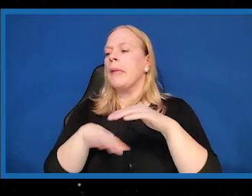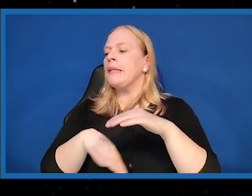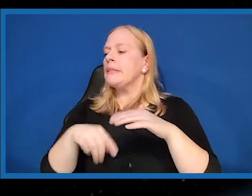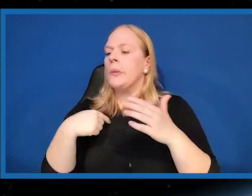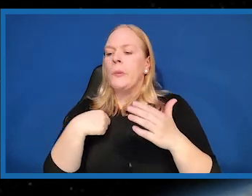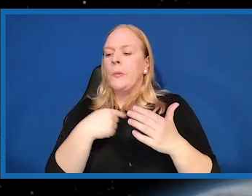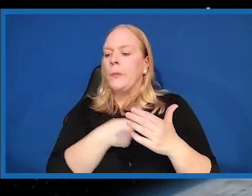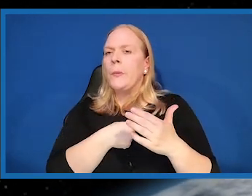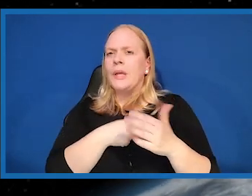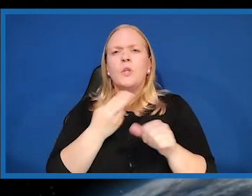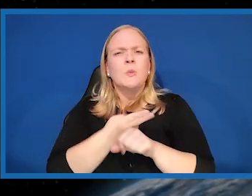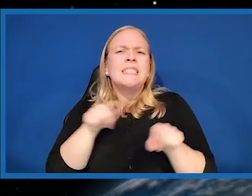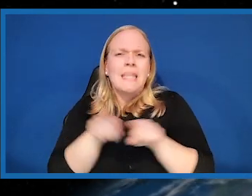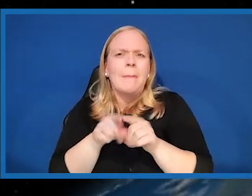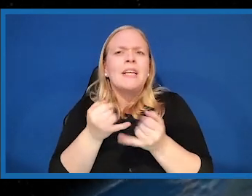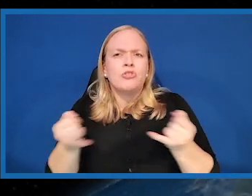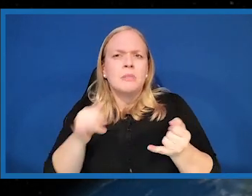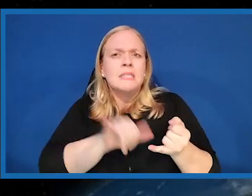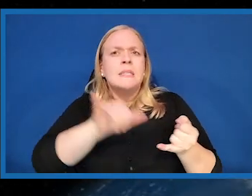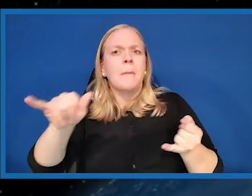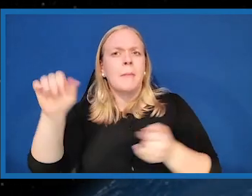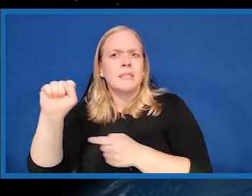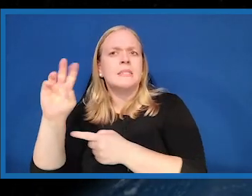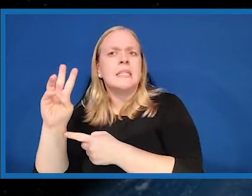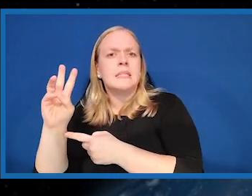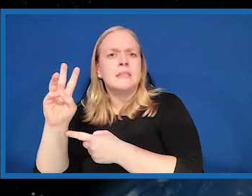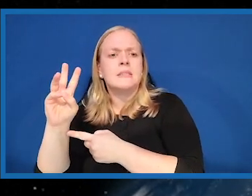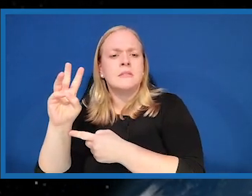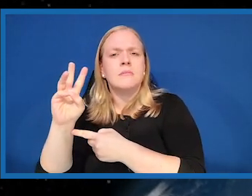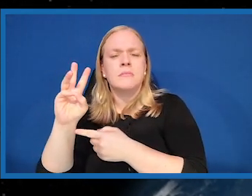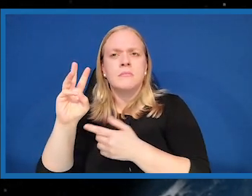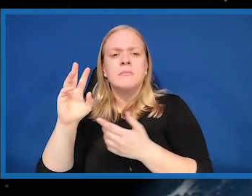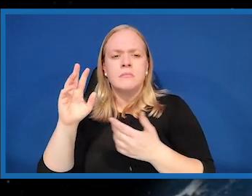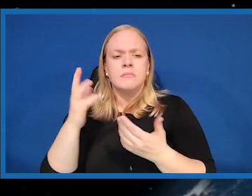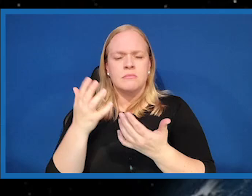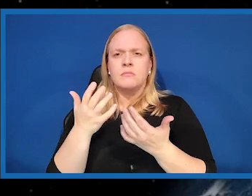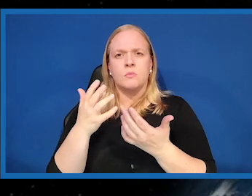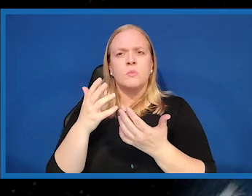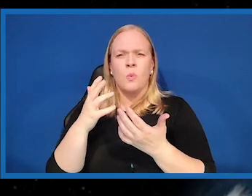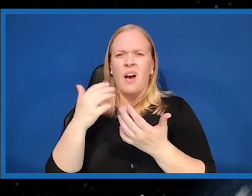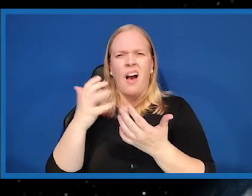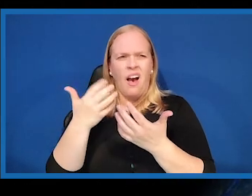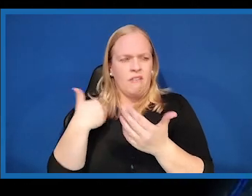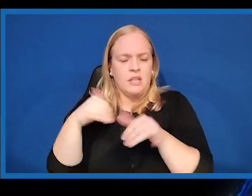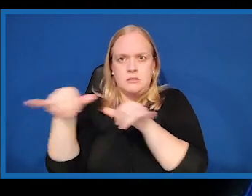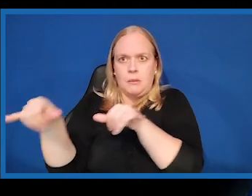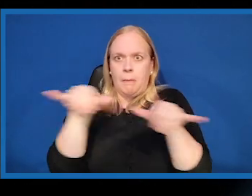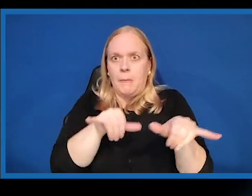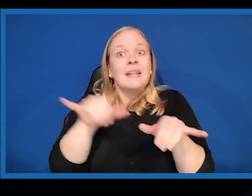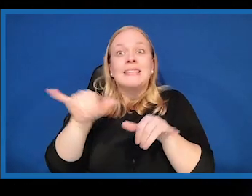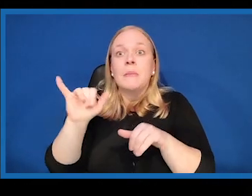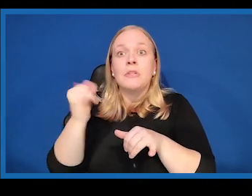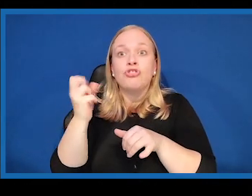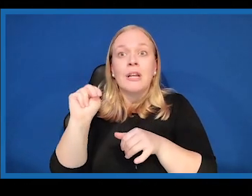THAT SENTINEL-6 IS USING, SO IT CARRIES A-A-A LARGE HERITAGE FROM SENTINEL-6 AND THE JASON SERIES, UH, SATELLITES.